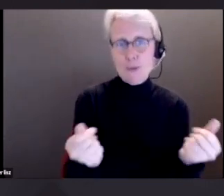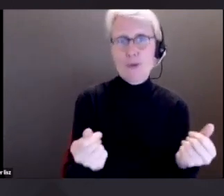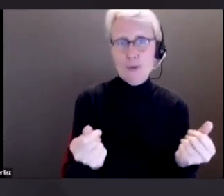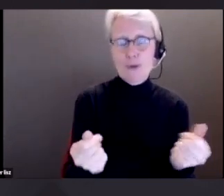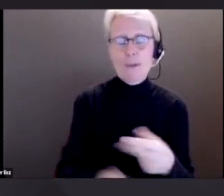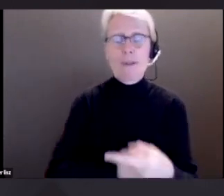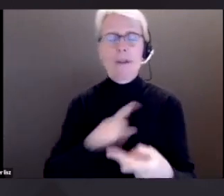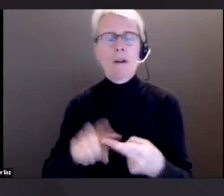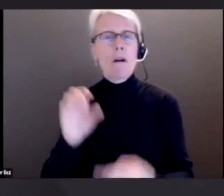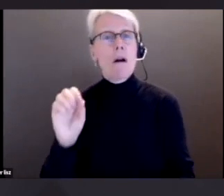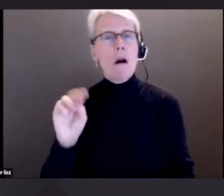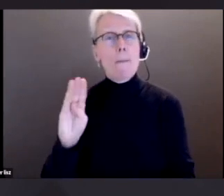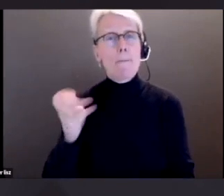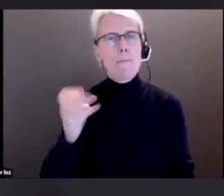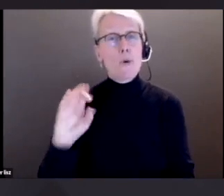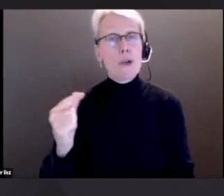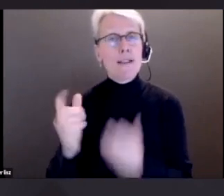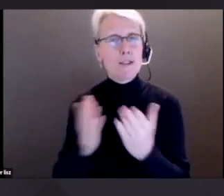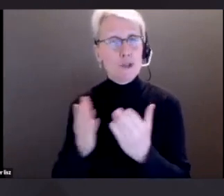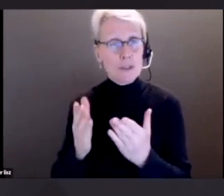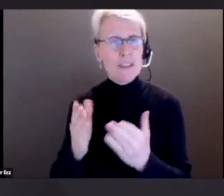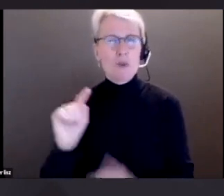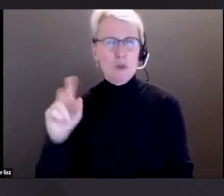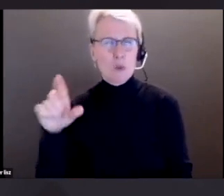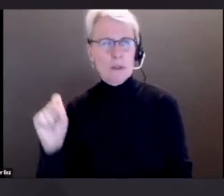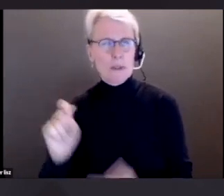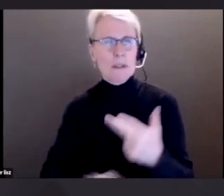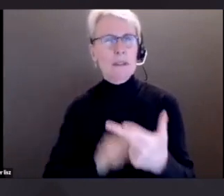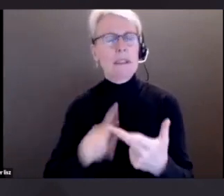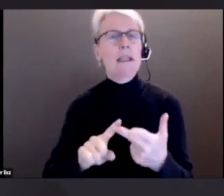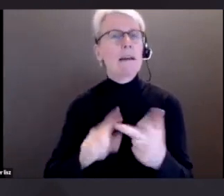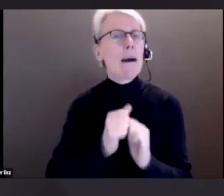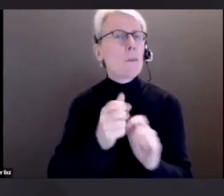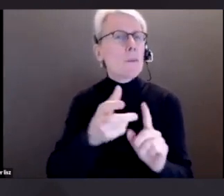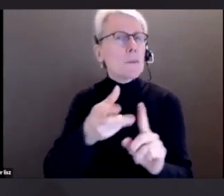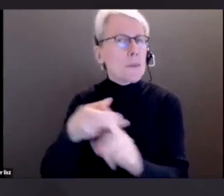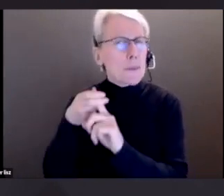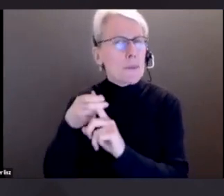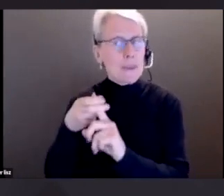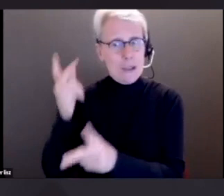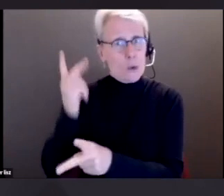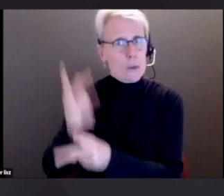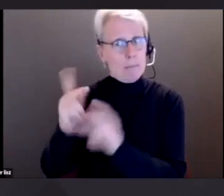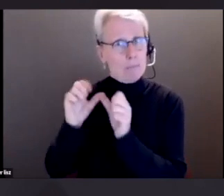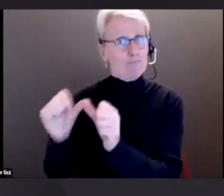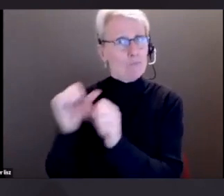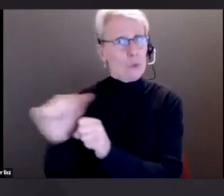as well as recruitment and retention tools for employers. You can learn more about the exciting partner projects